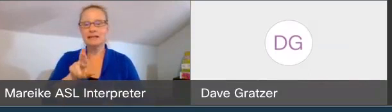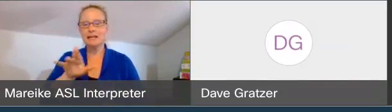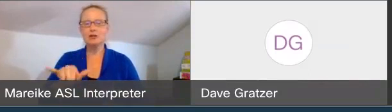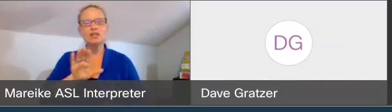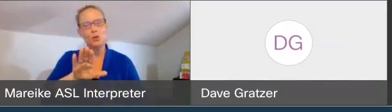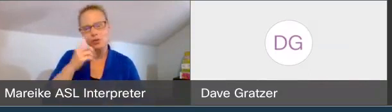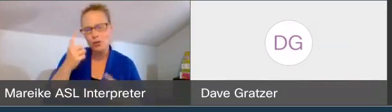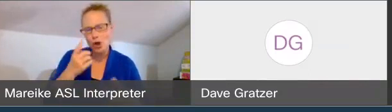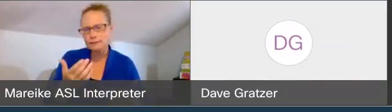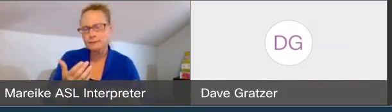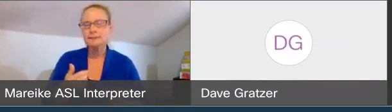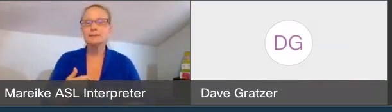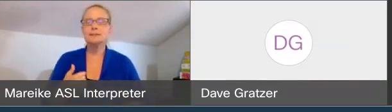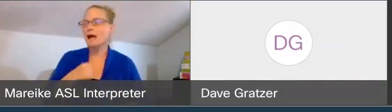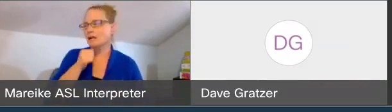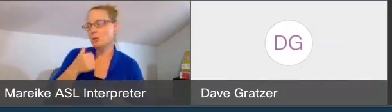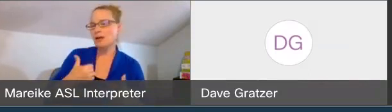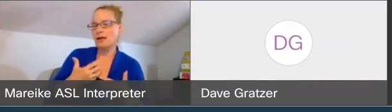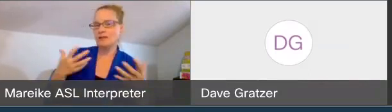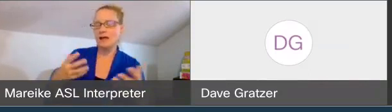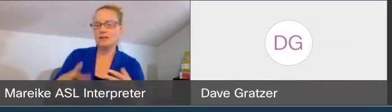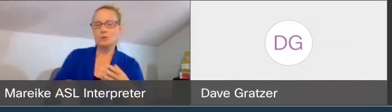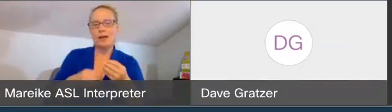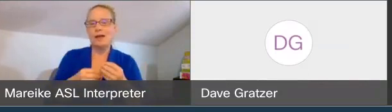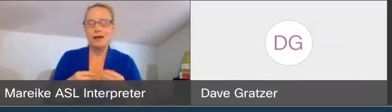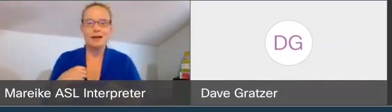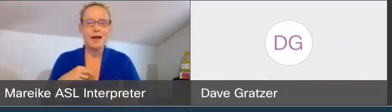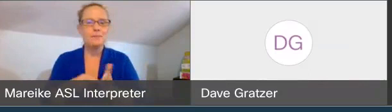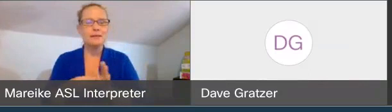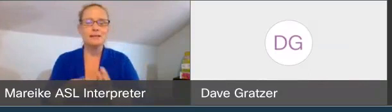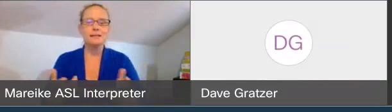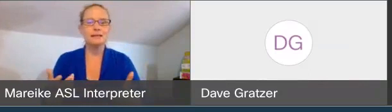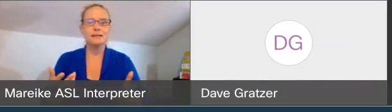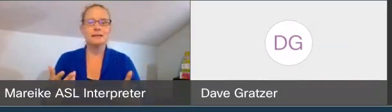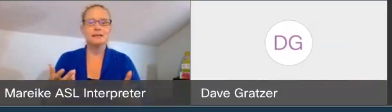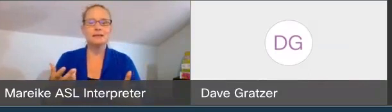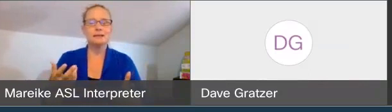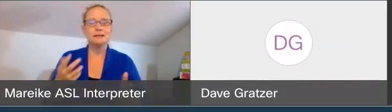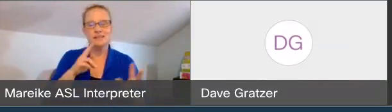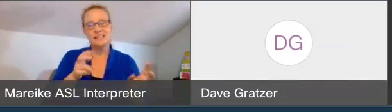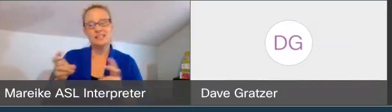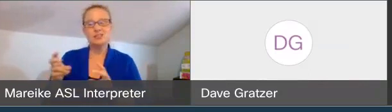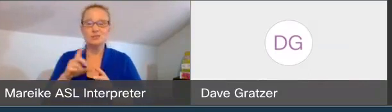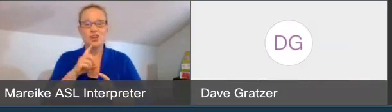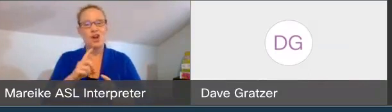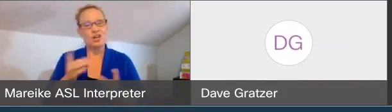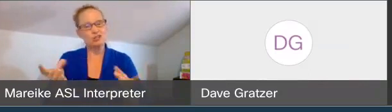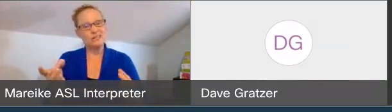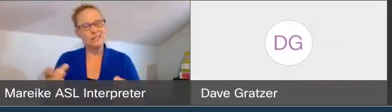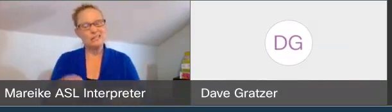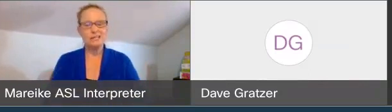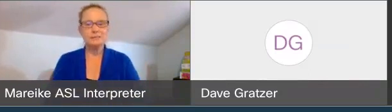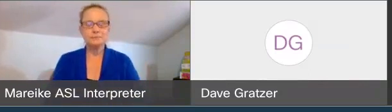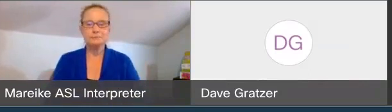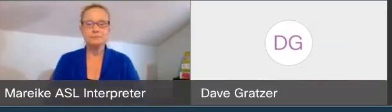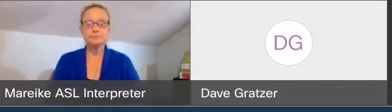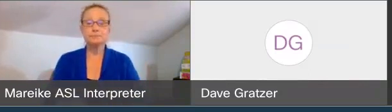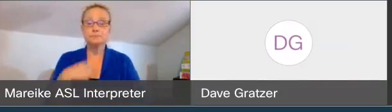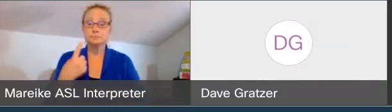I don't have much more to add I mean, the issues are tricky. One thing I've seen